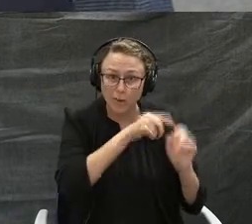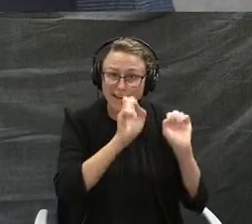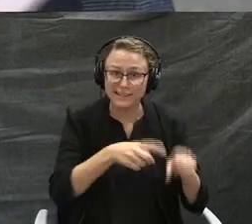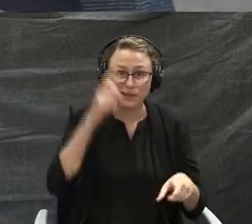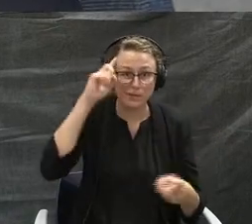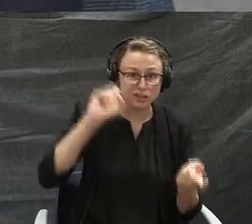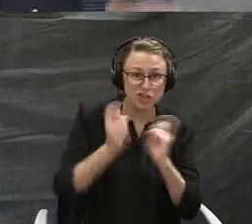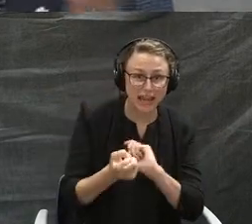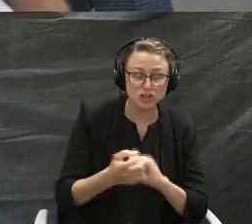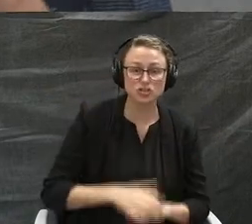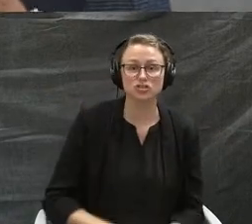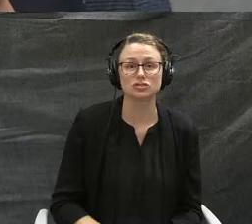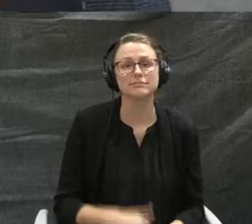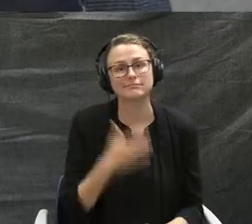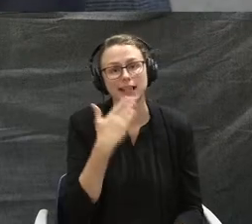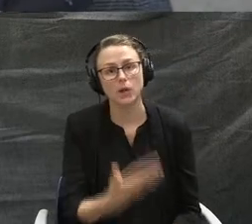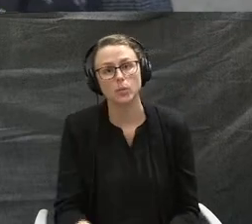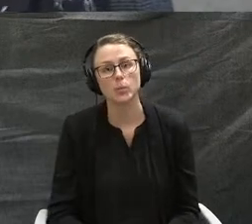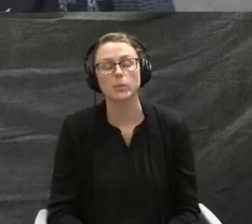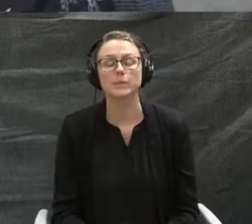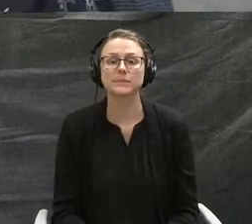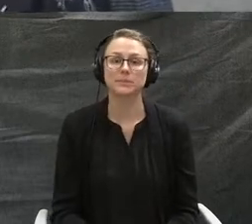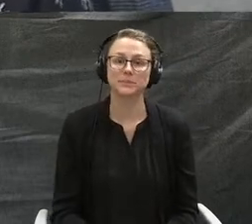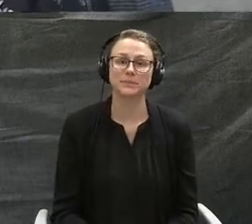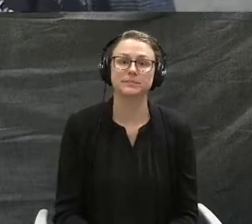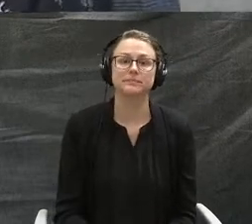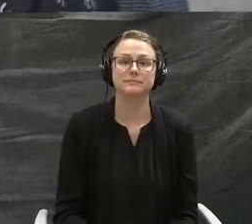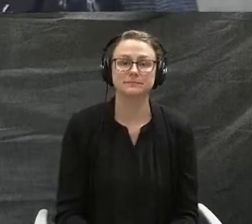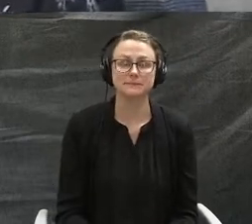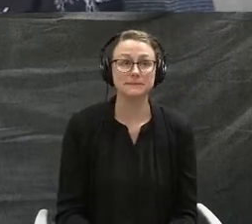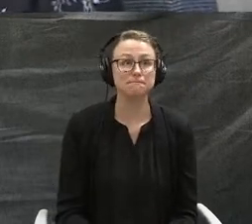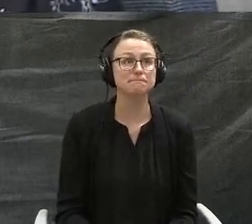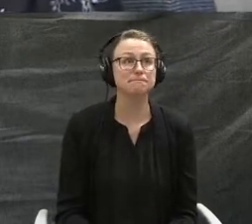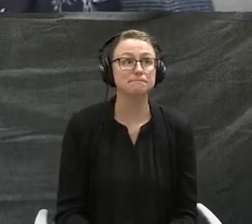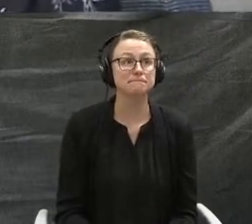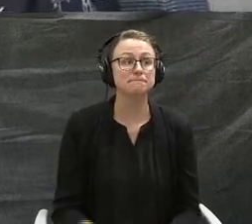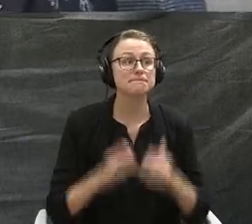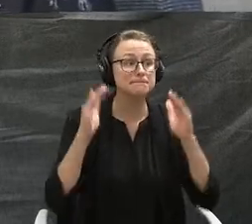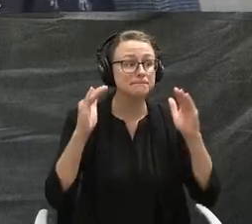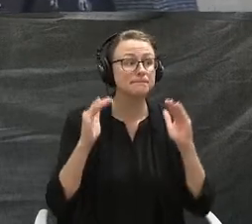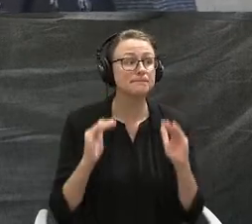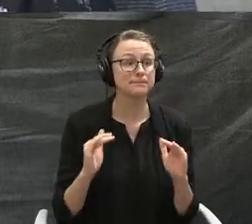our choice? Thank you. Jennifer Frank Manav, Excelsior asks number one is the plan